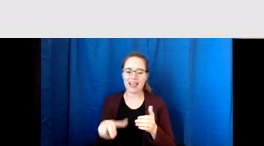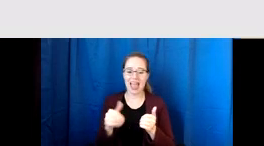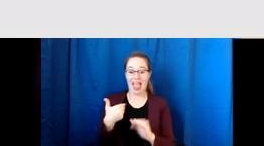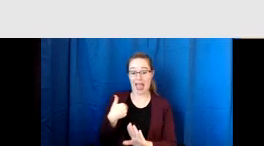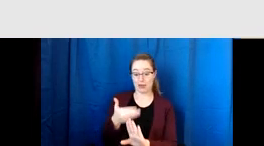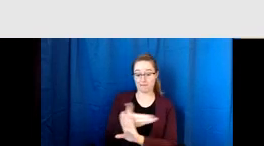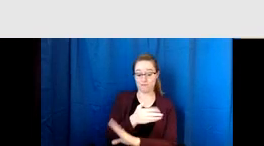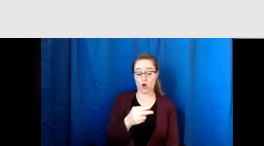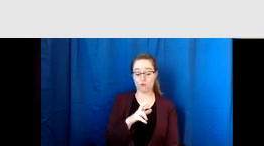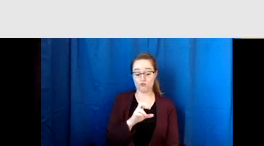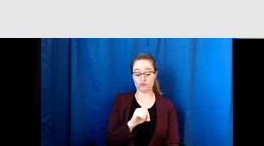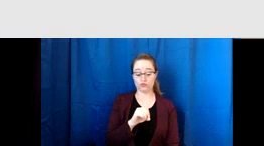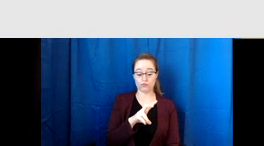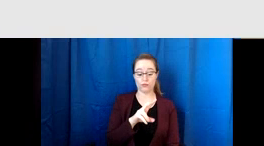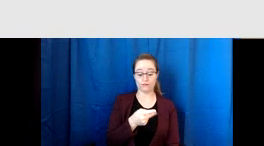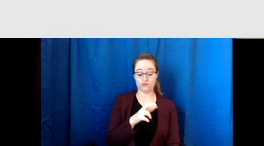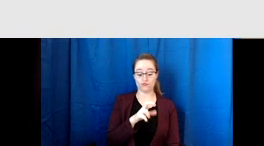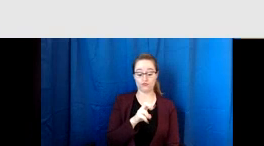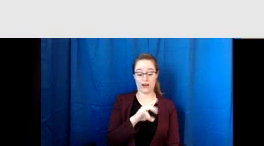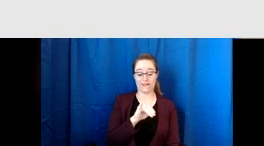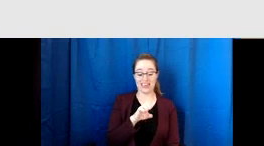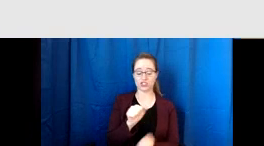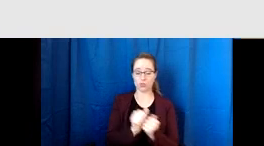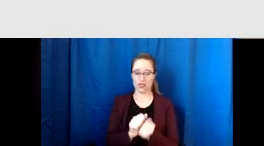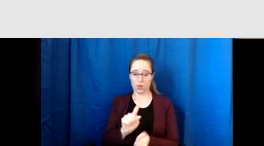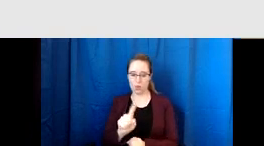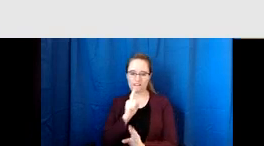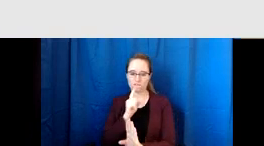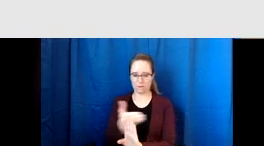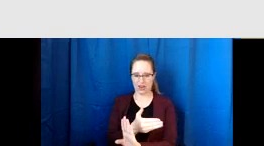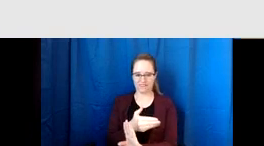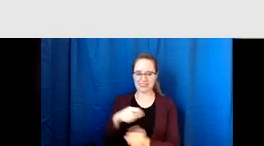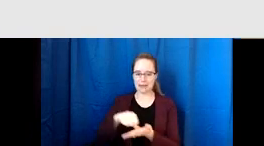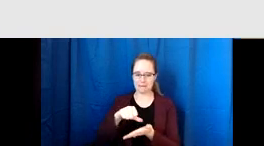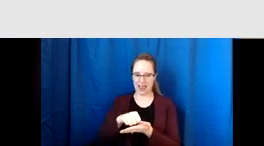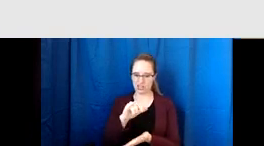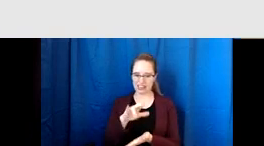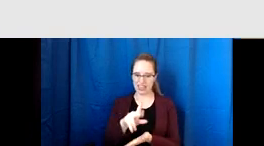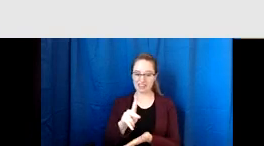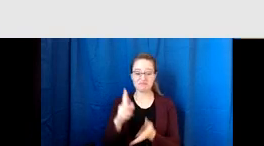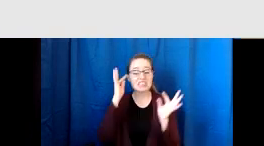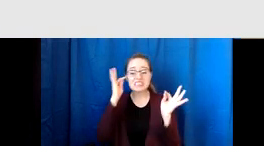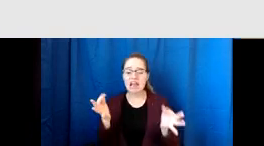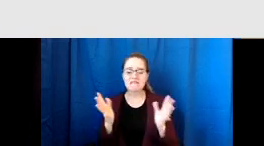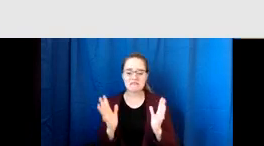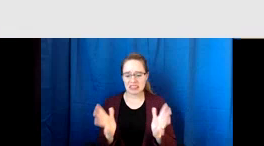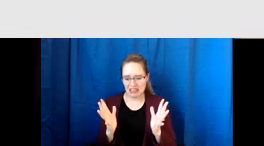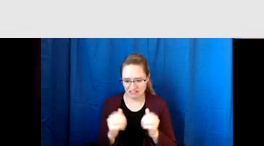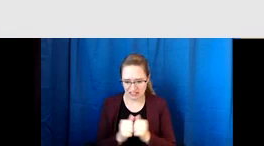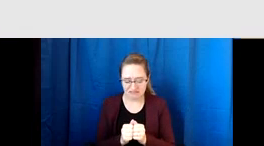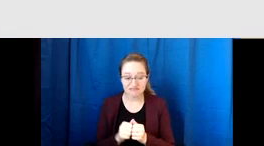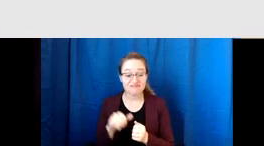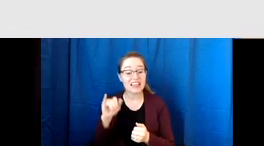next to a one for the first page link. We decided to leave this as it is. If a design decision was made to disable